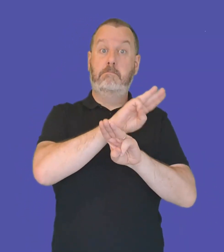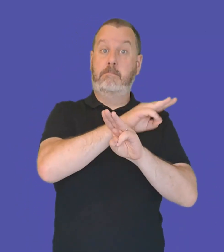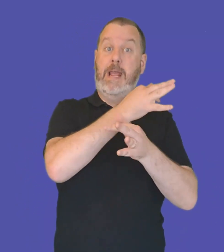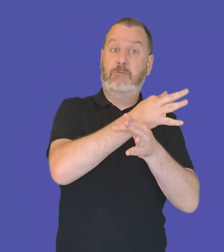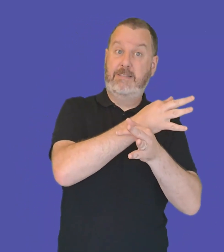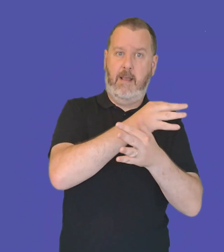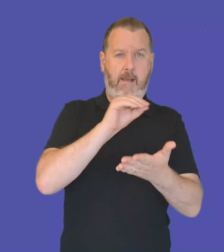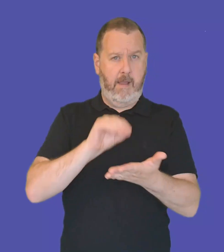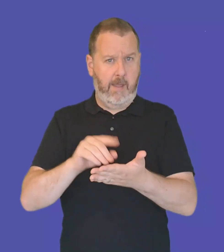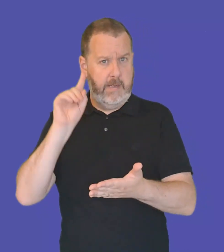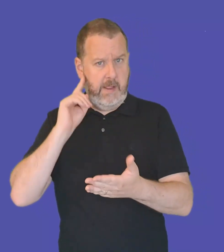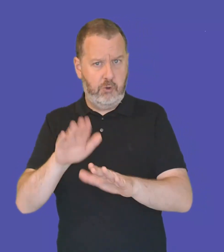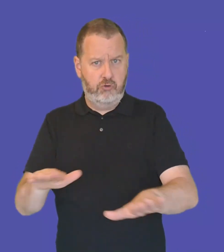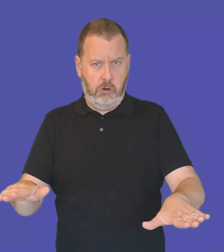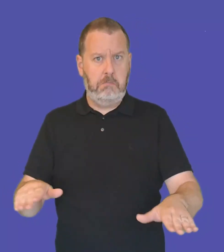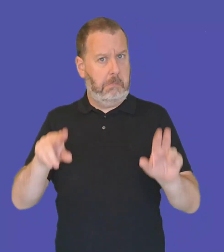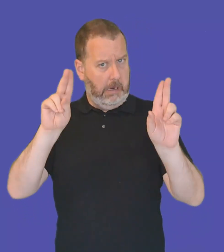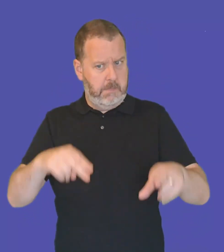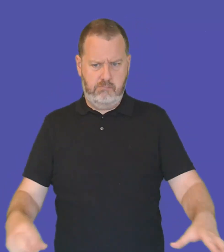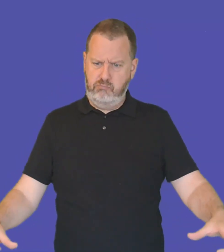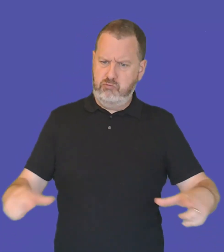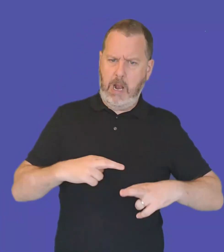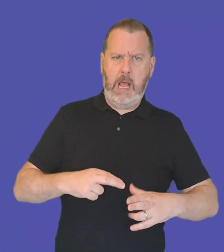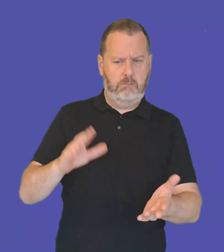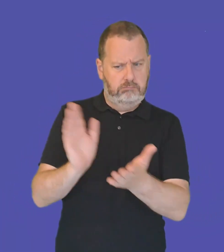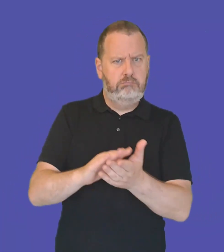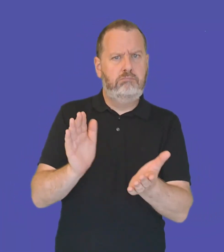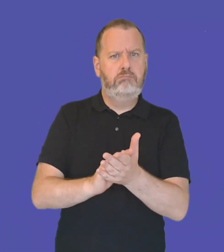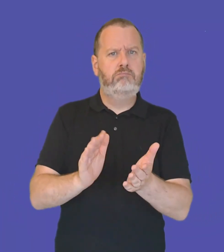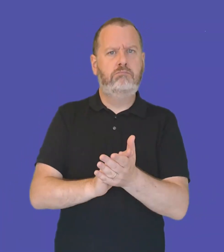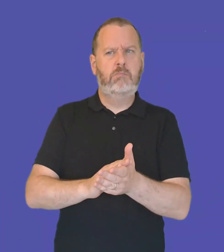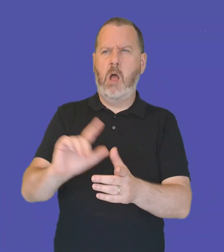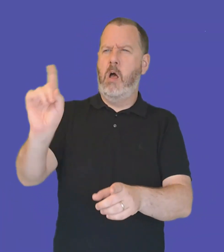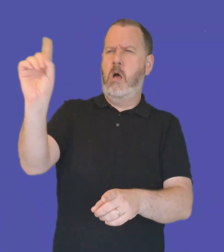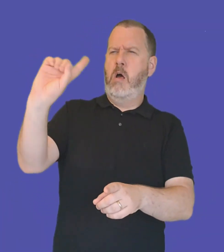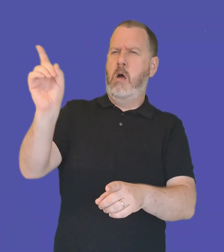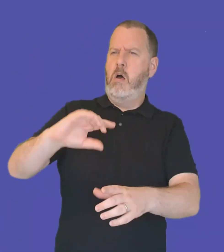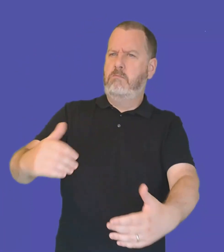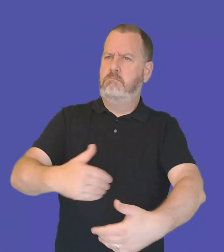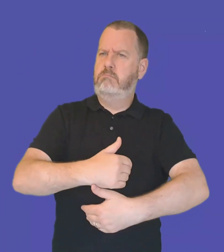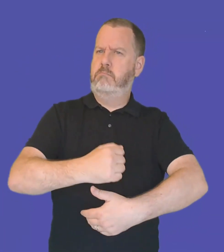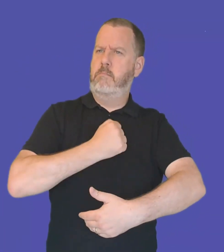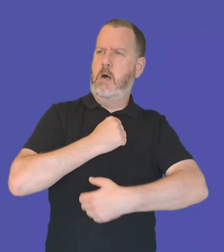feel that pride and celebrated their achievements against any criticism.